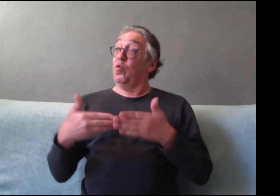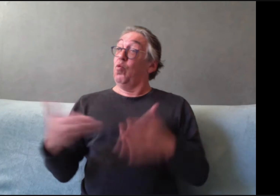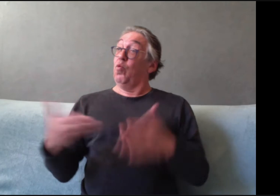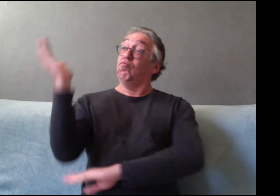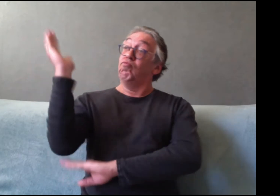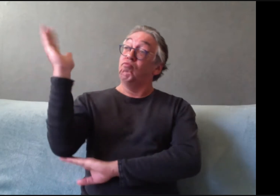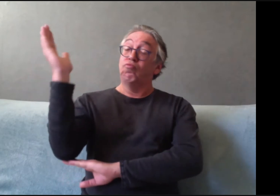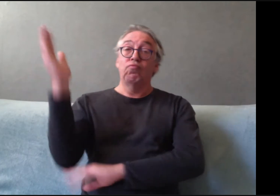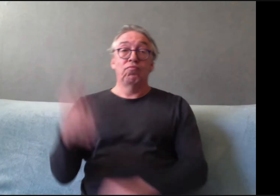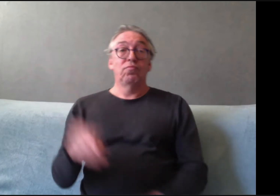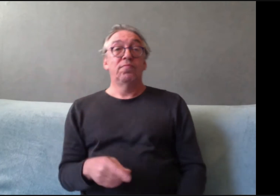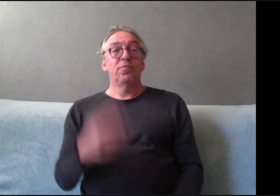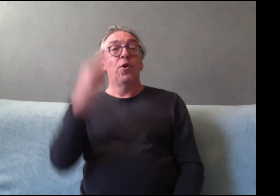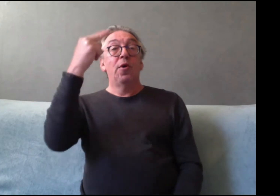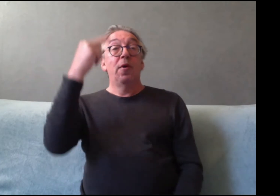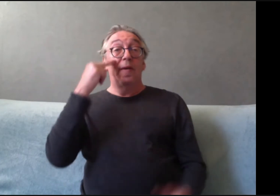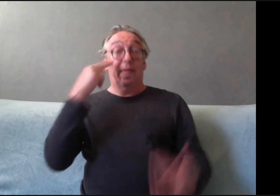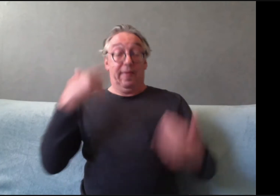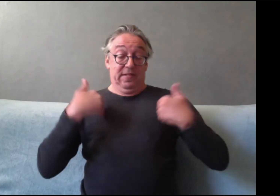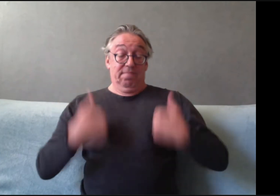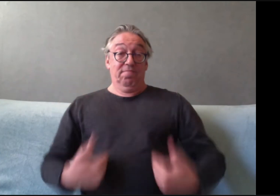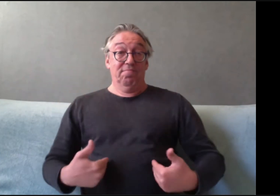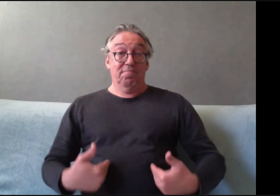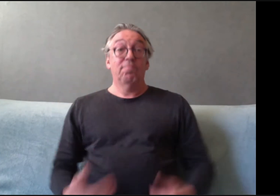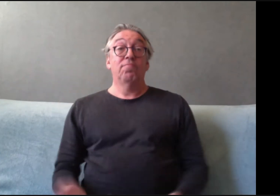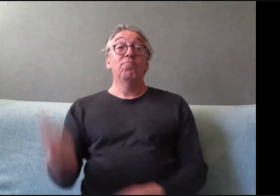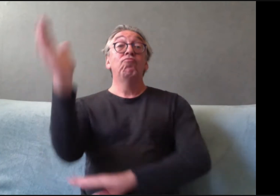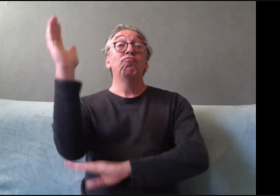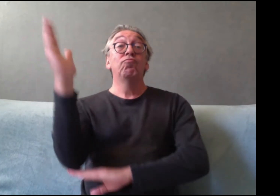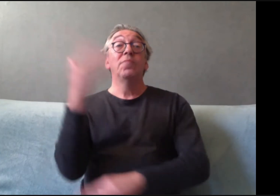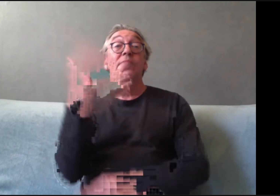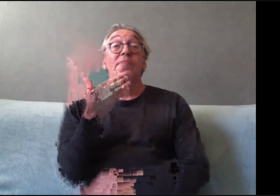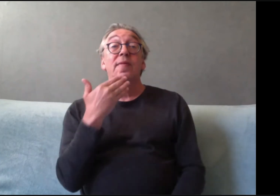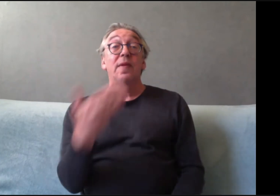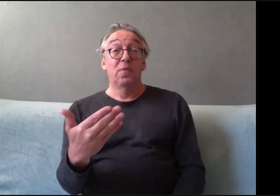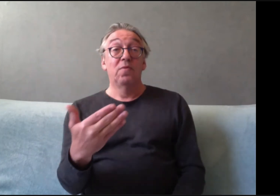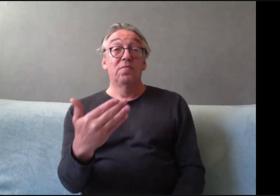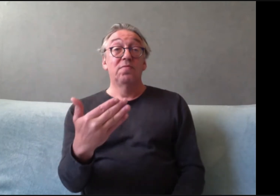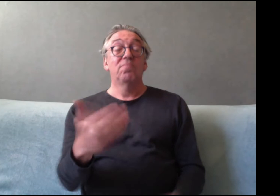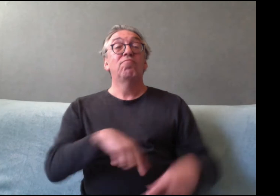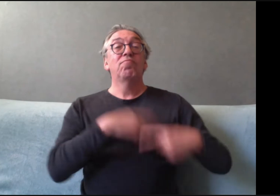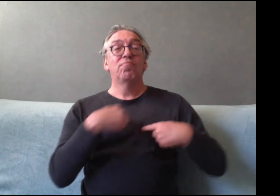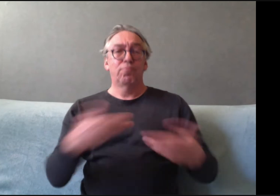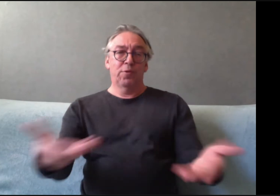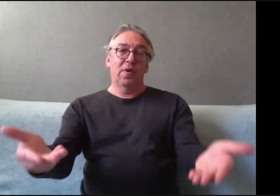Thank you, André. I'd like to welcome all of you